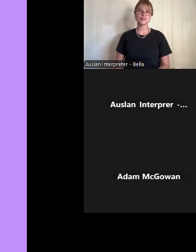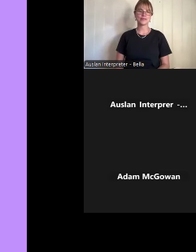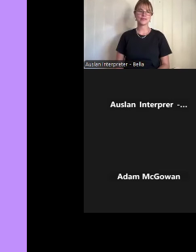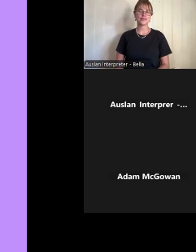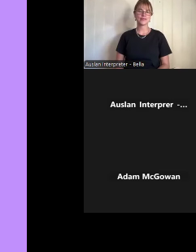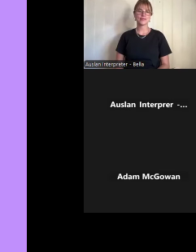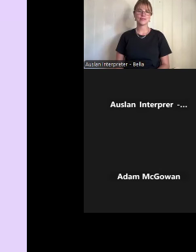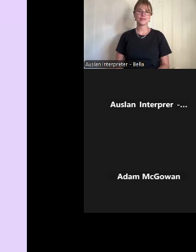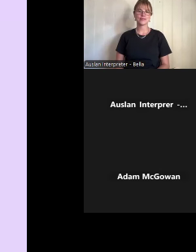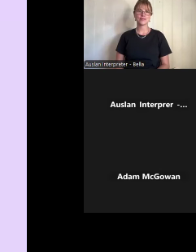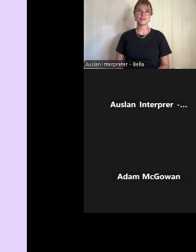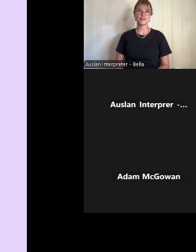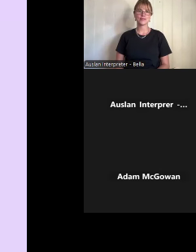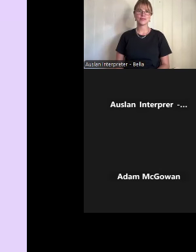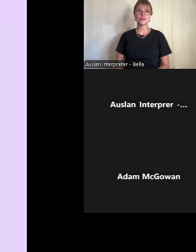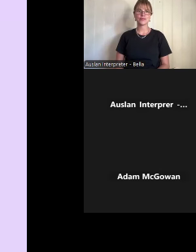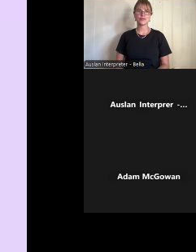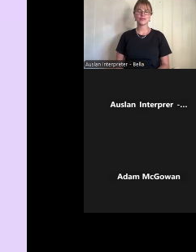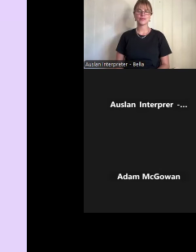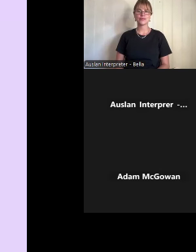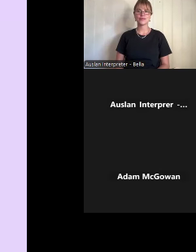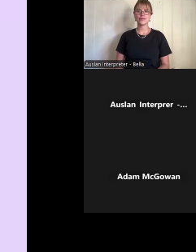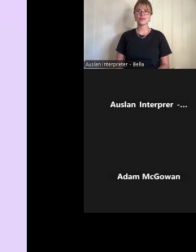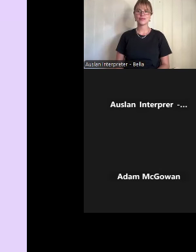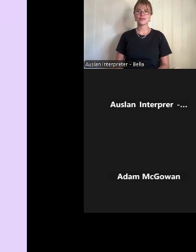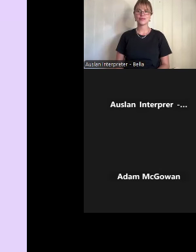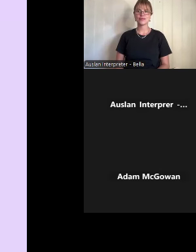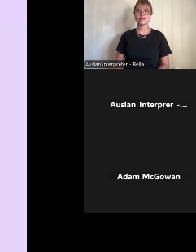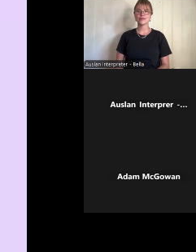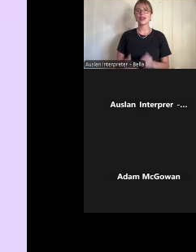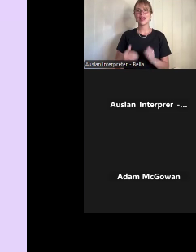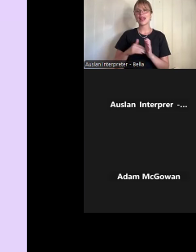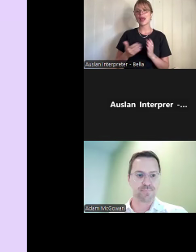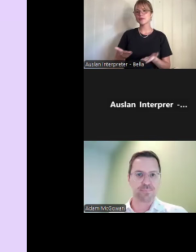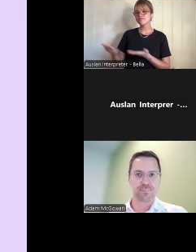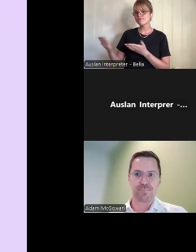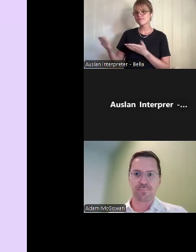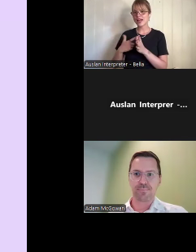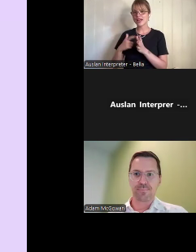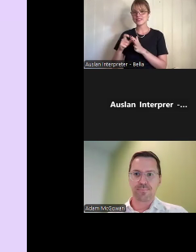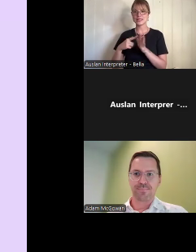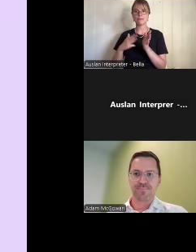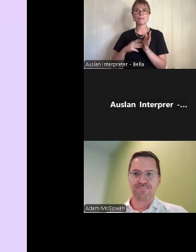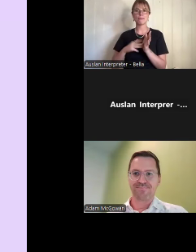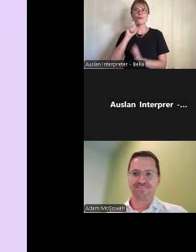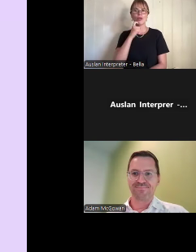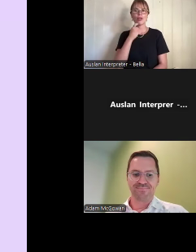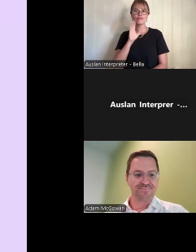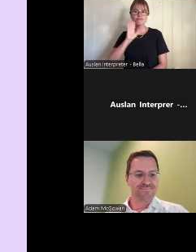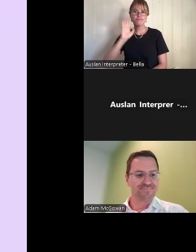Okay. Passing over now to my colleague, Adam McGowan, Director Industry Development.